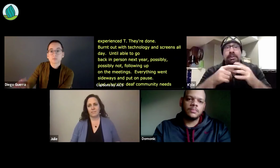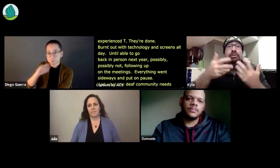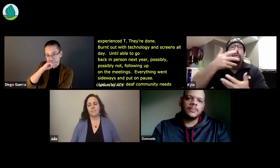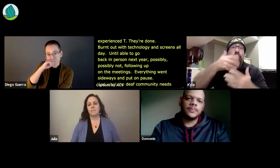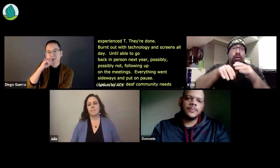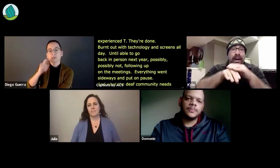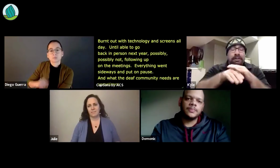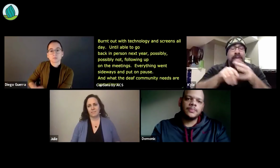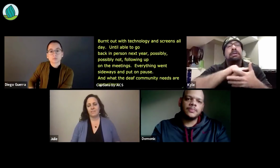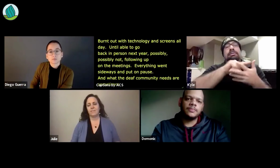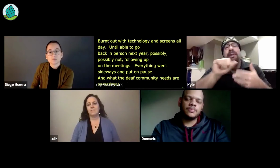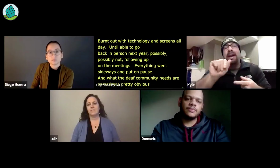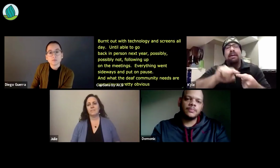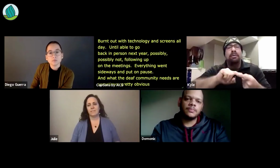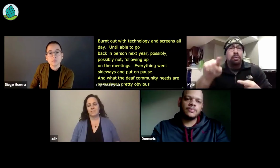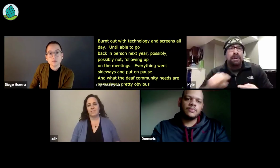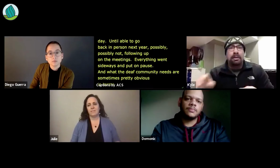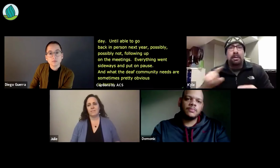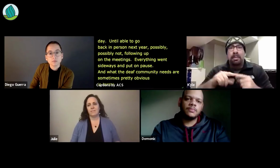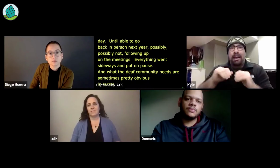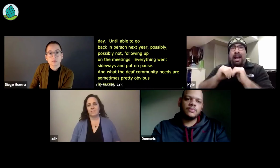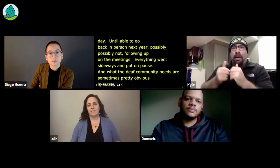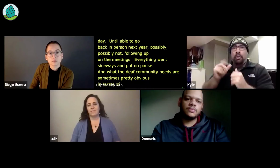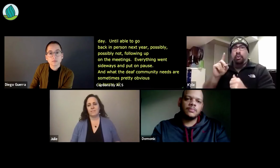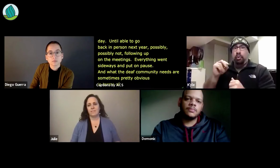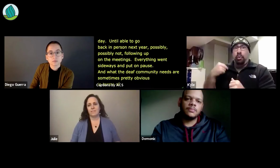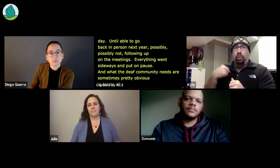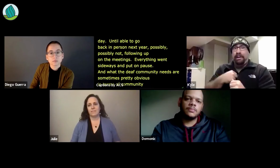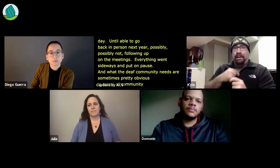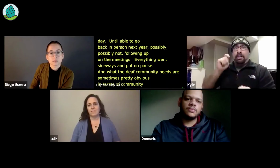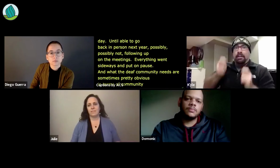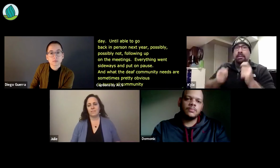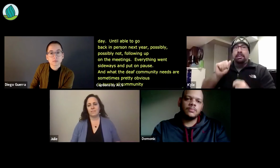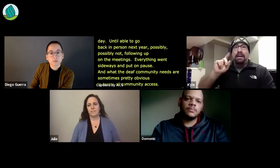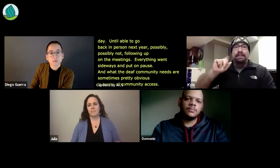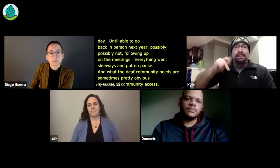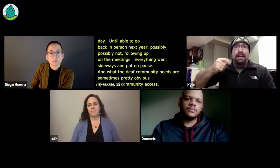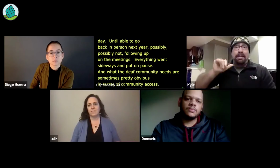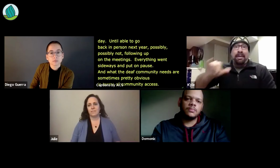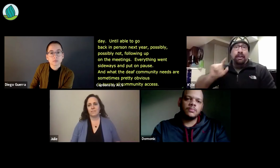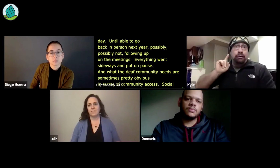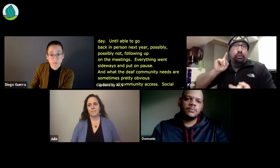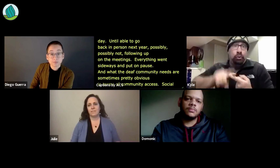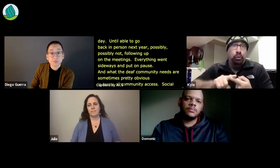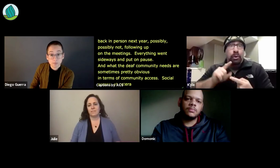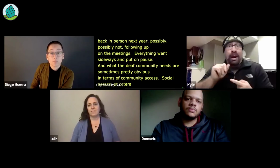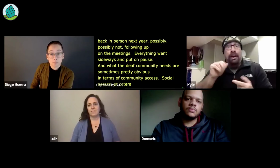It's basically A to Z for us. But the problem is how do we adapt that to our new normal.